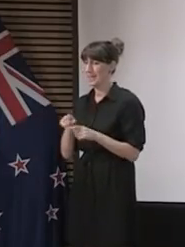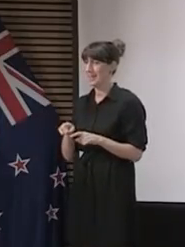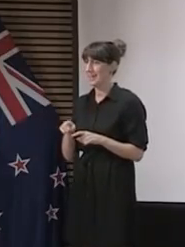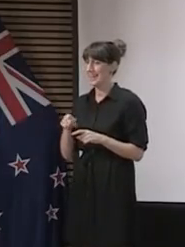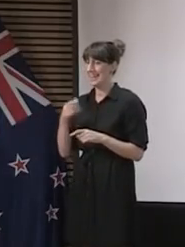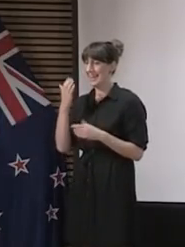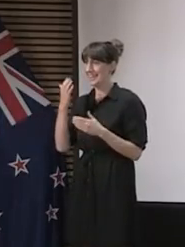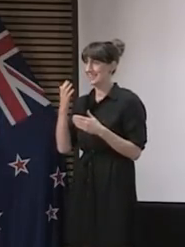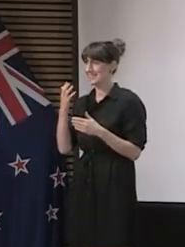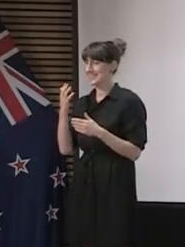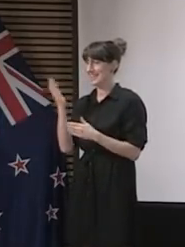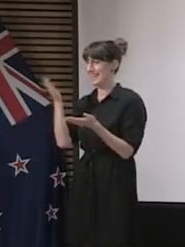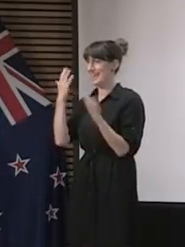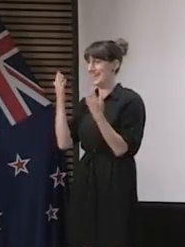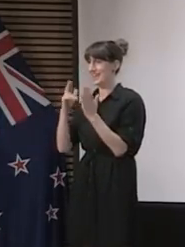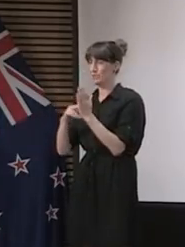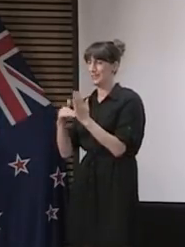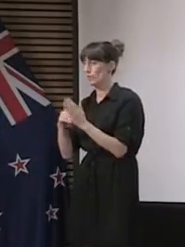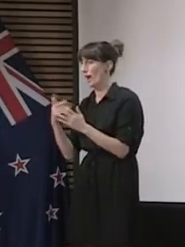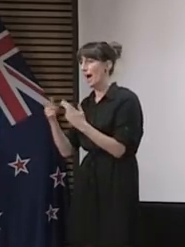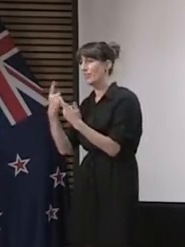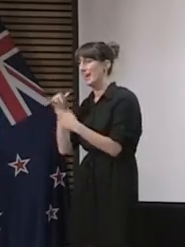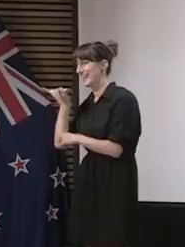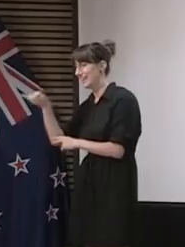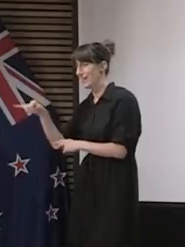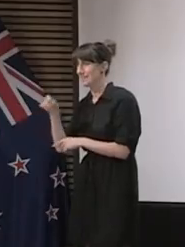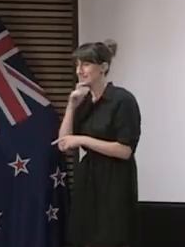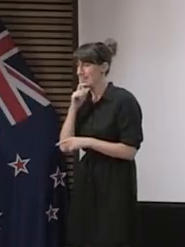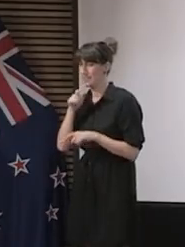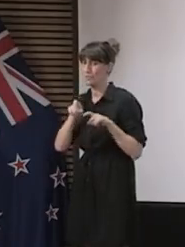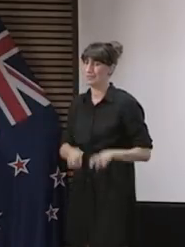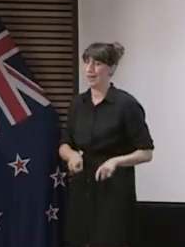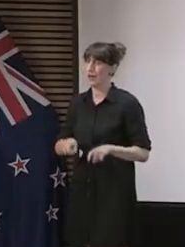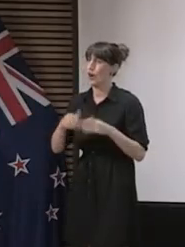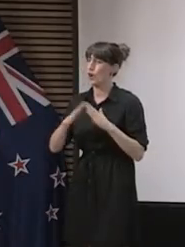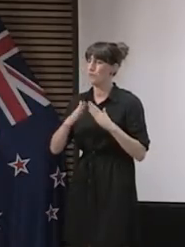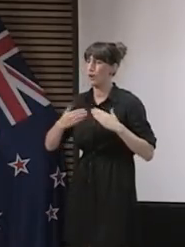home. There are issues we have towork through here but we arevery, very aware of the factthat